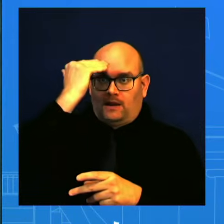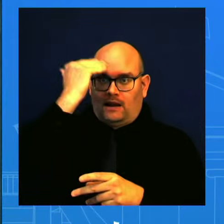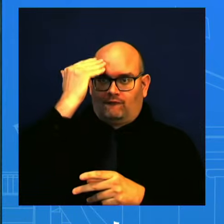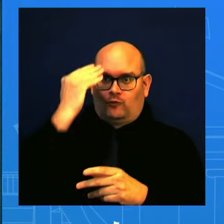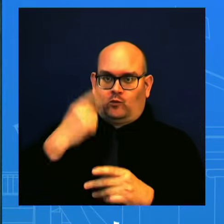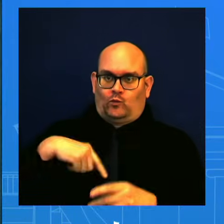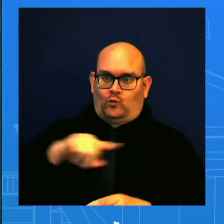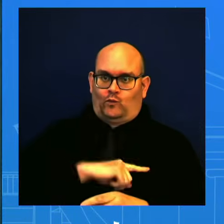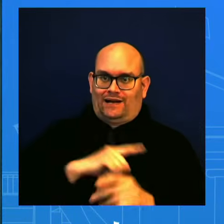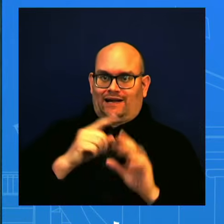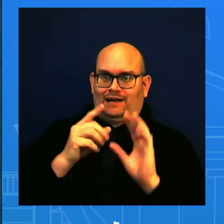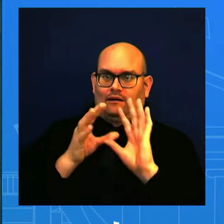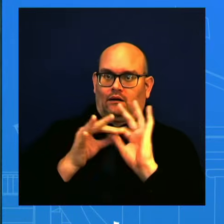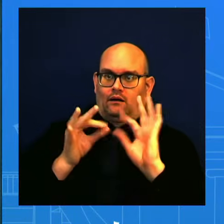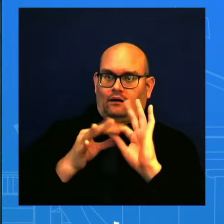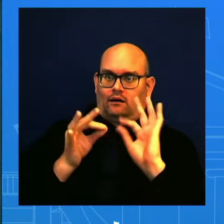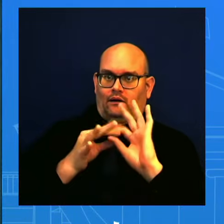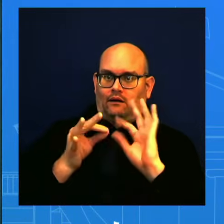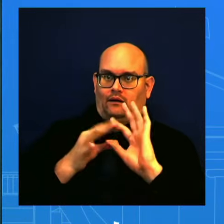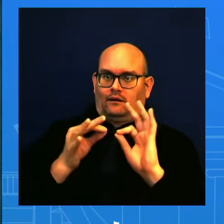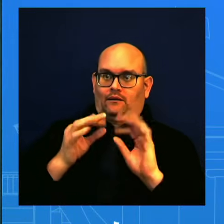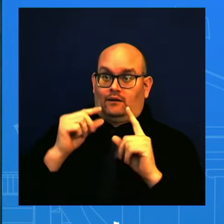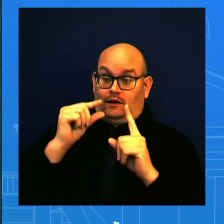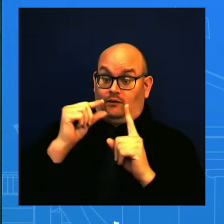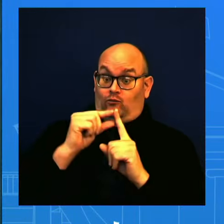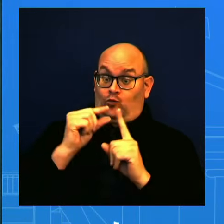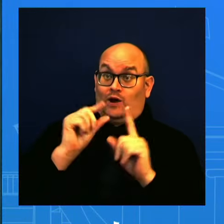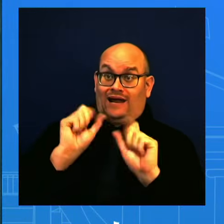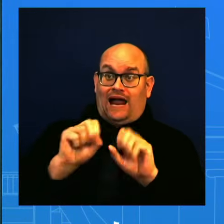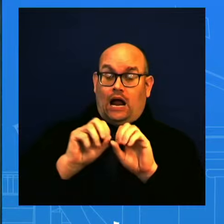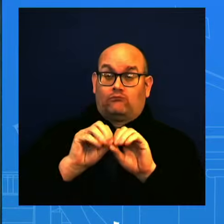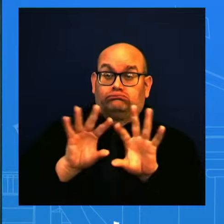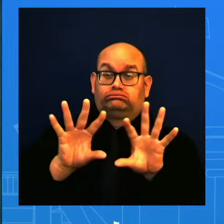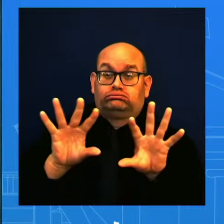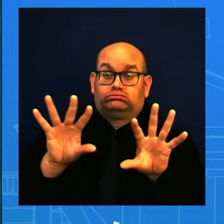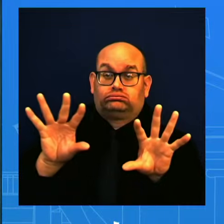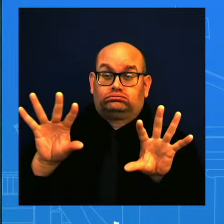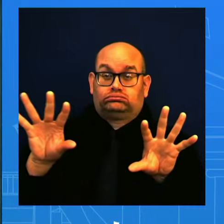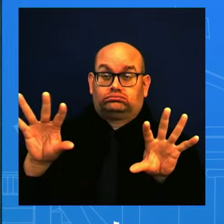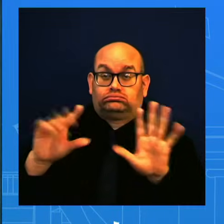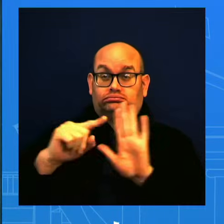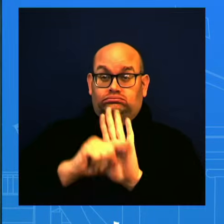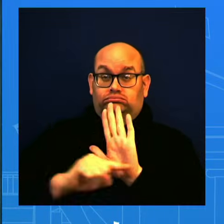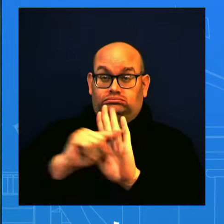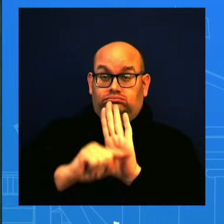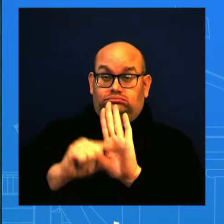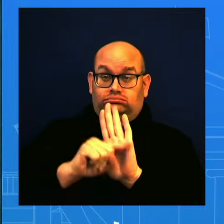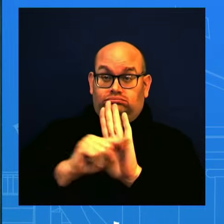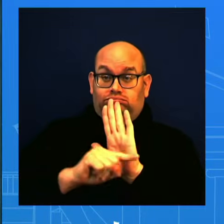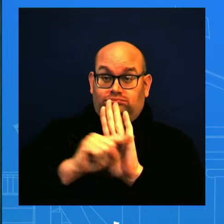The Press: Thanks, Karine. Ms. Jean-Pierre: Yeah. The Press: A couple of questions on disparate topics. Ms. Jean-Pierre: Yeah. The Press: One of the president's aspirations for the remainder of his term